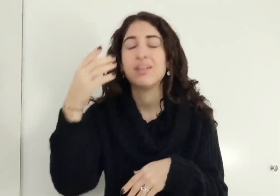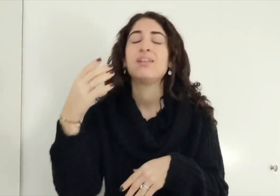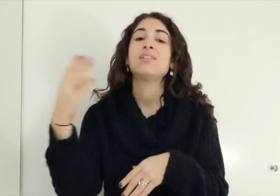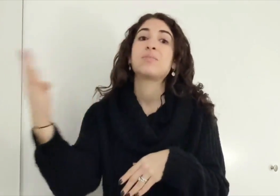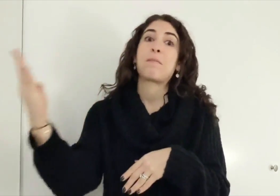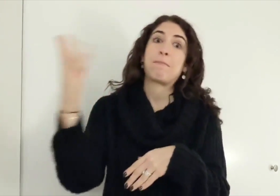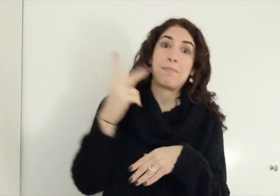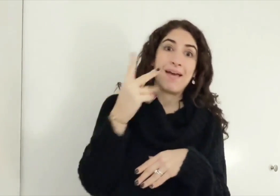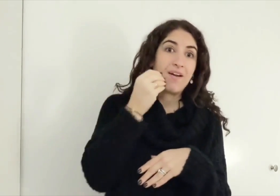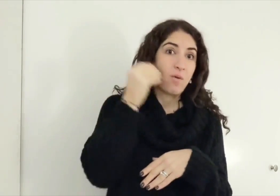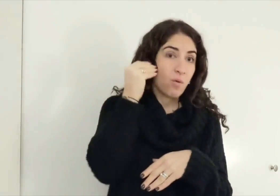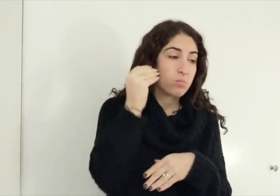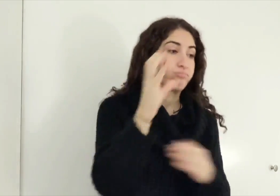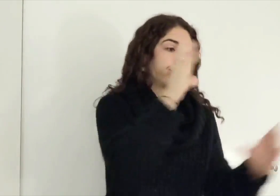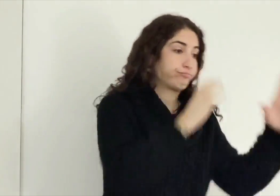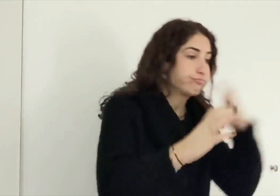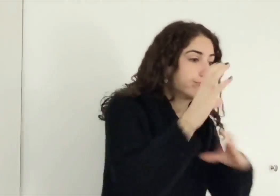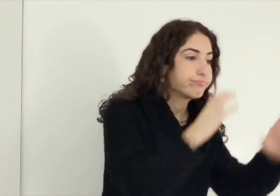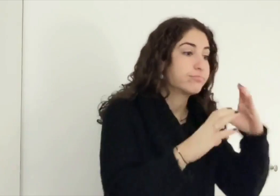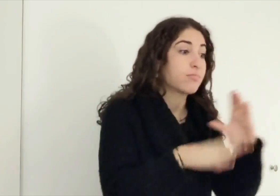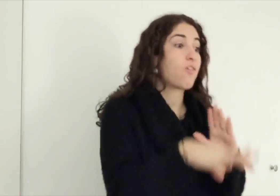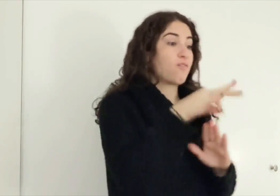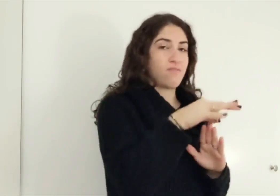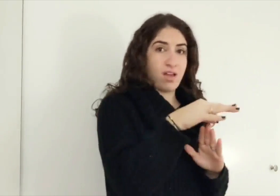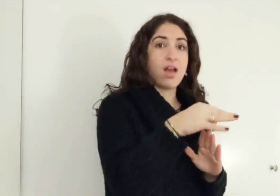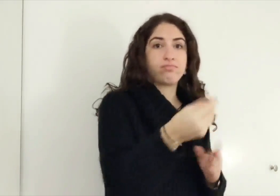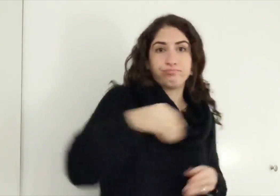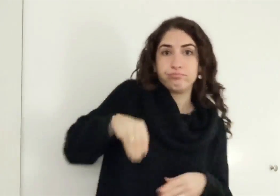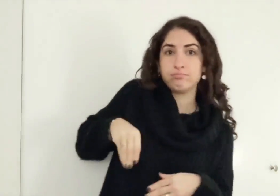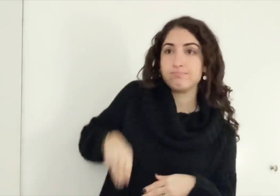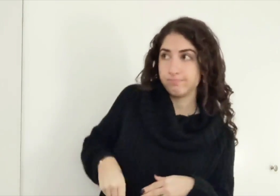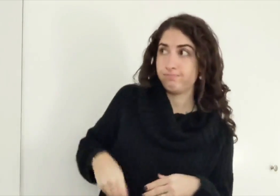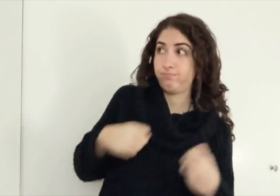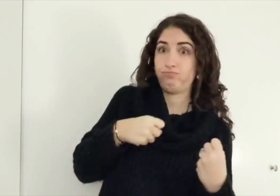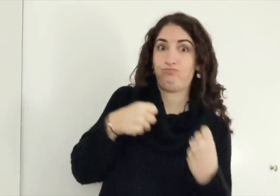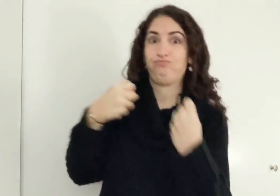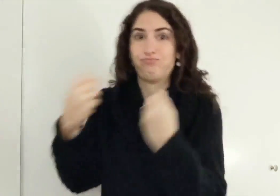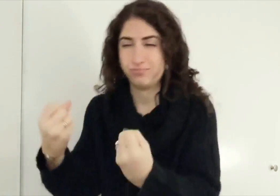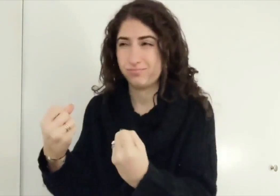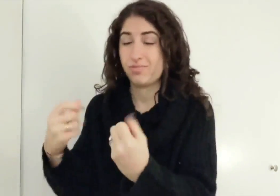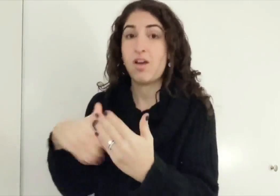So we went back home, had to look for them, found them, pocketed them, and drove